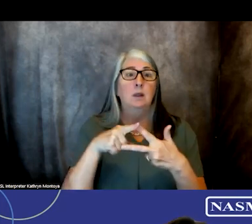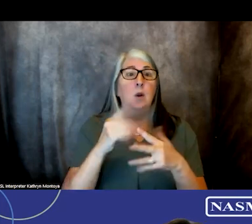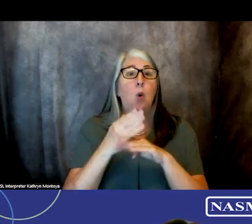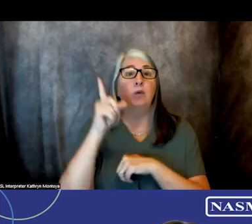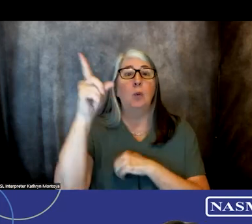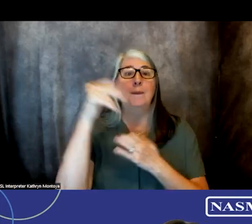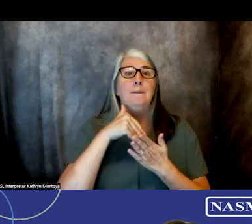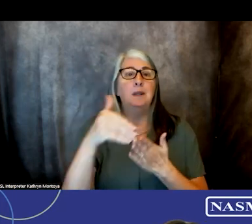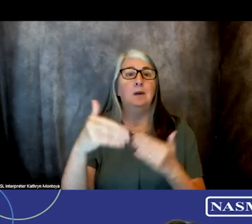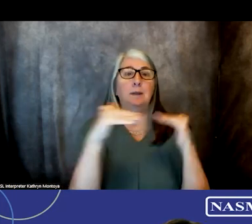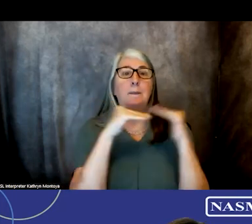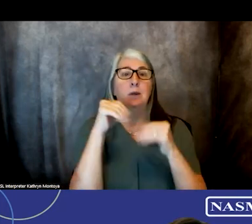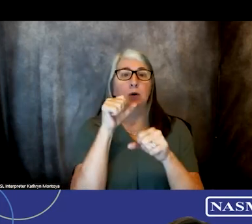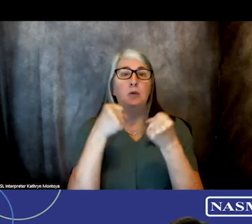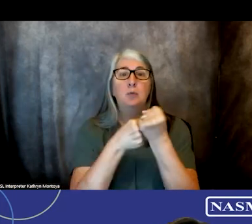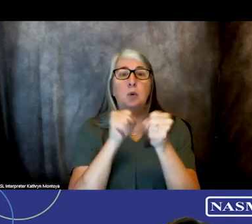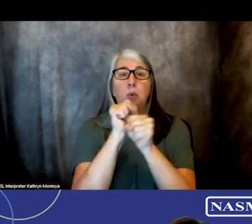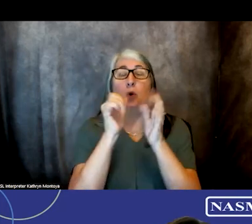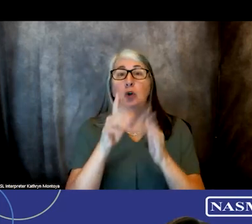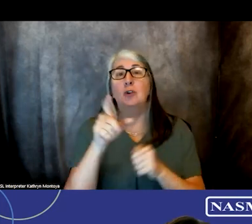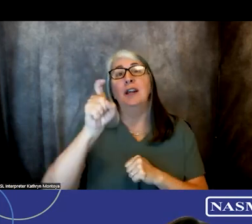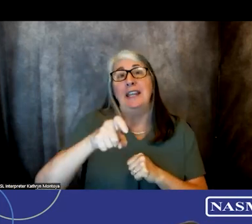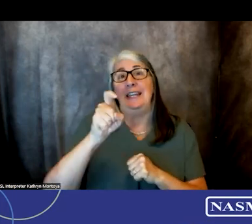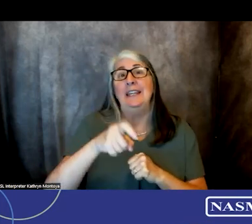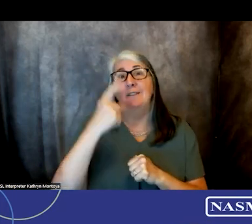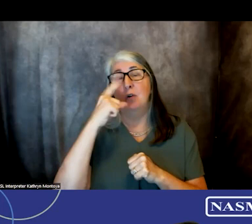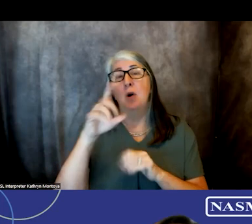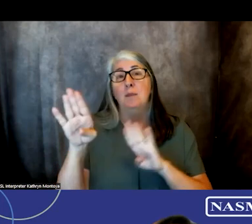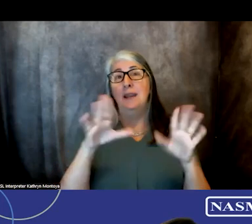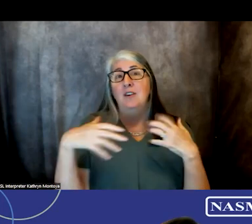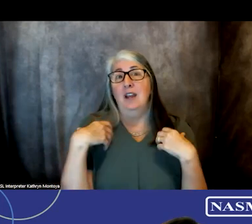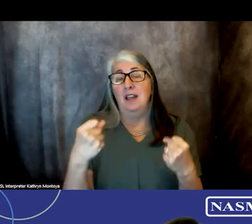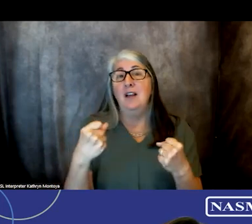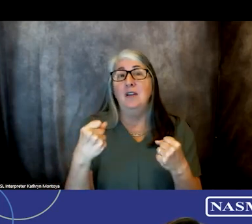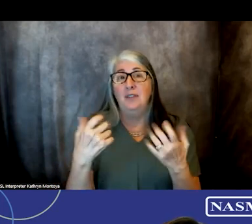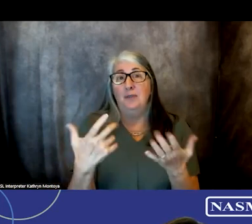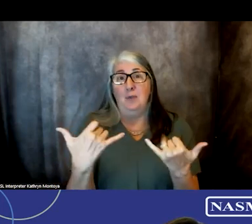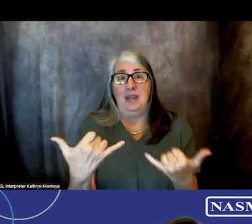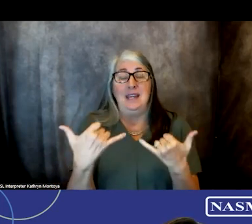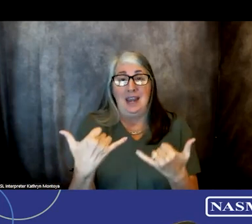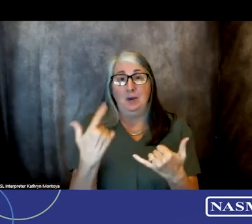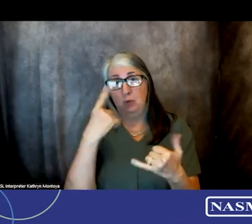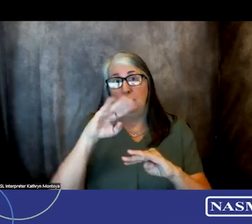THE HEALTH FIELD TO MEET THE CURRENT DEMAND, BUT YET DOJ REPORTS